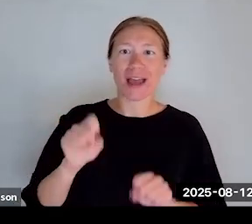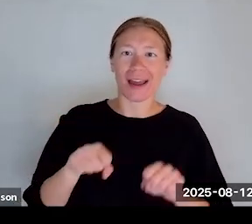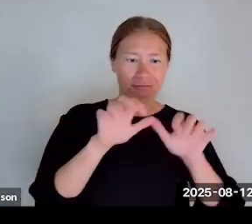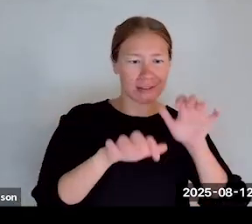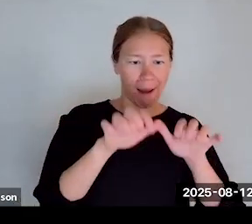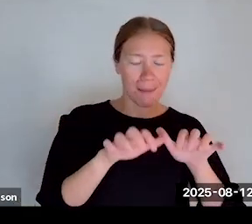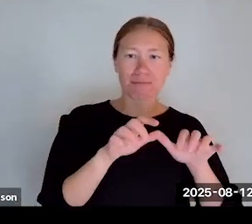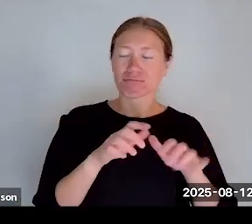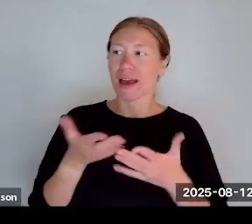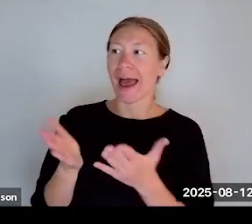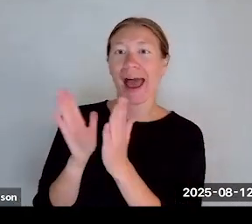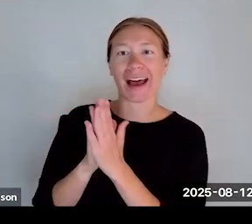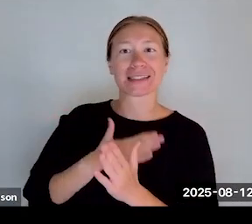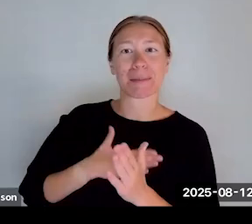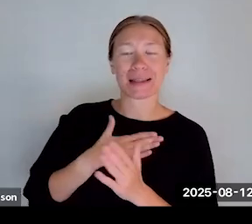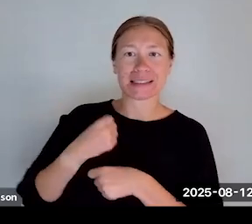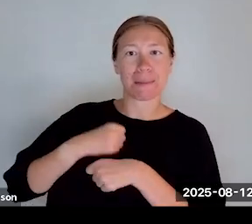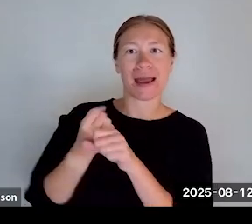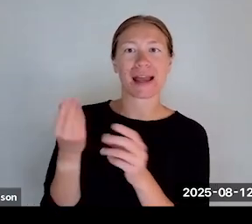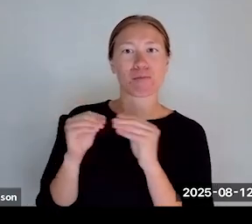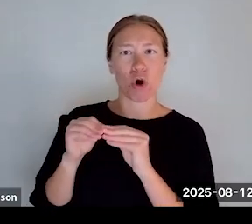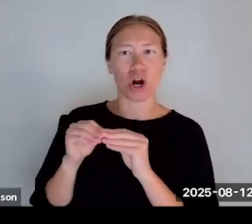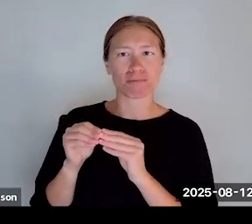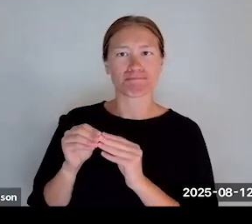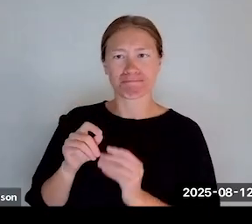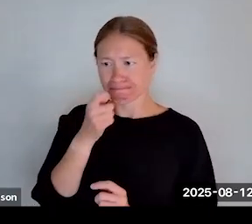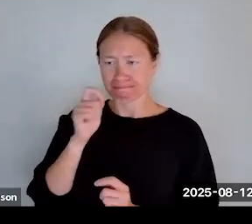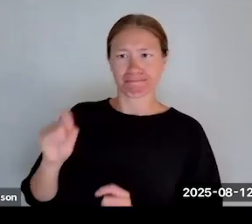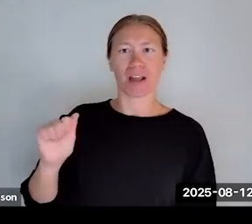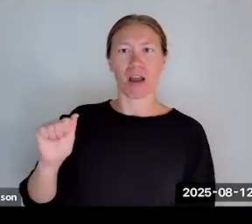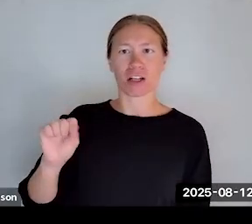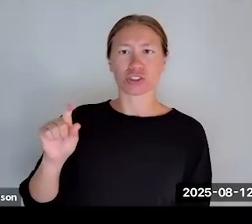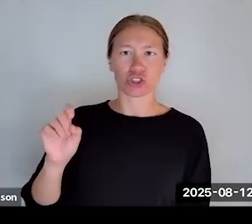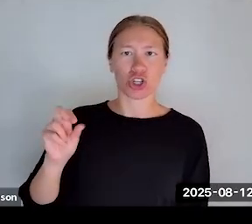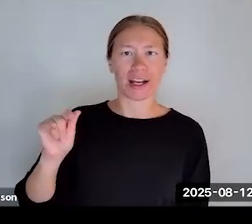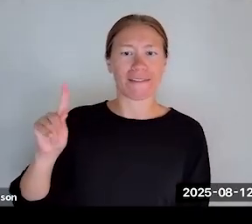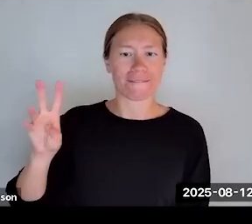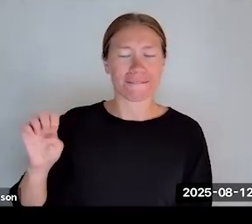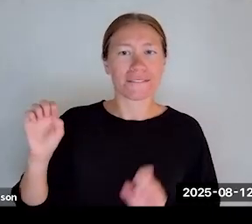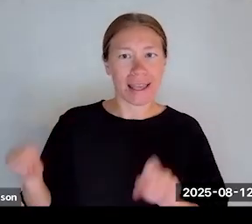The tool will then generate a revised version of your language accordingly. Utilizing these resources